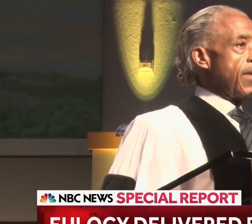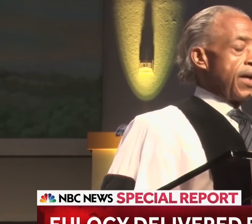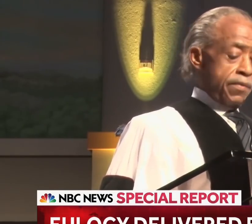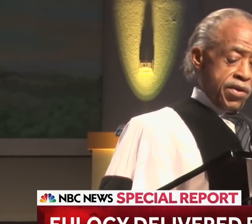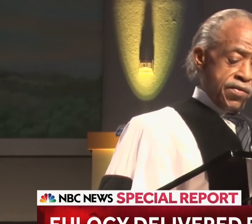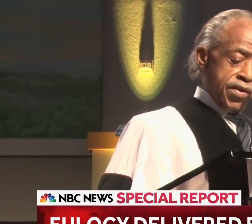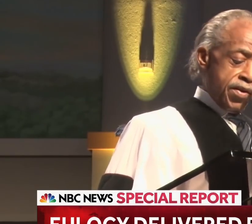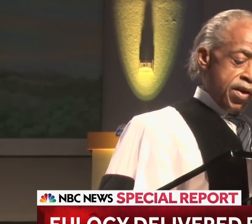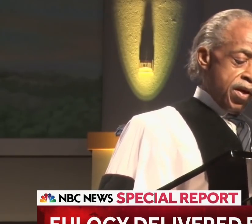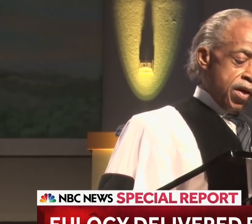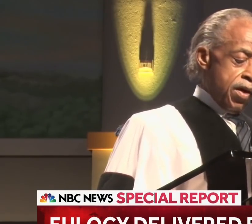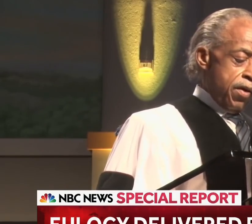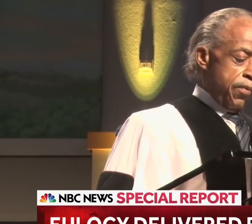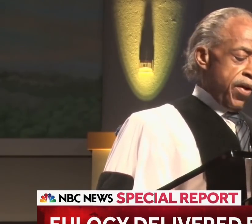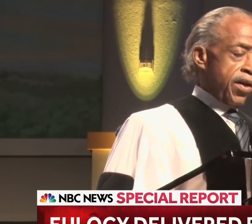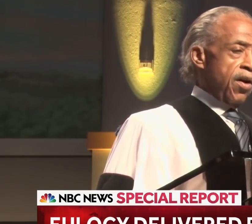IT WAS A CRIME.